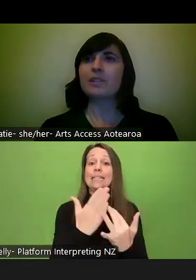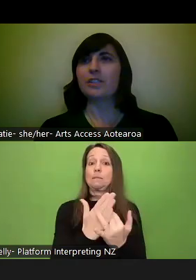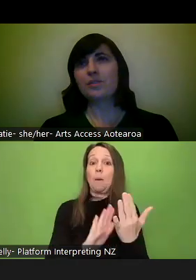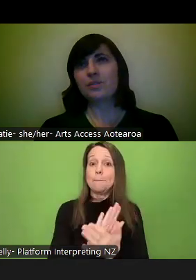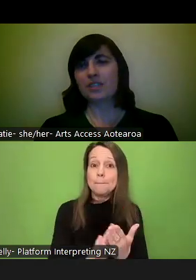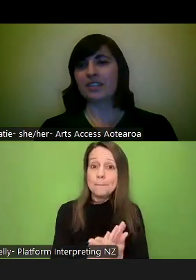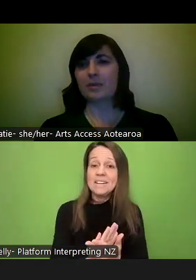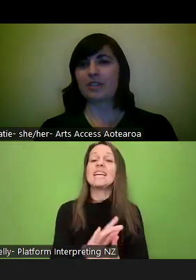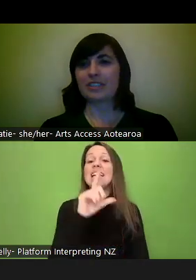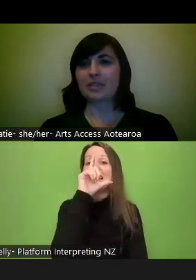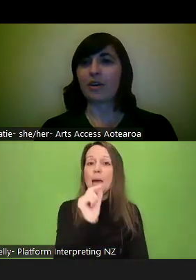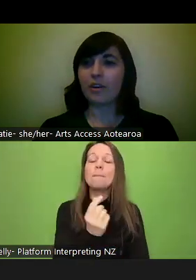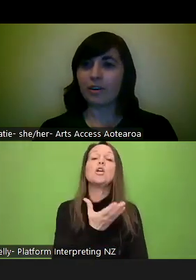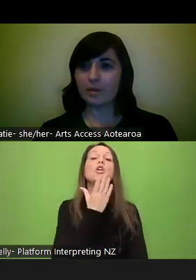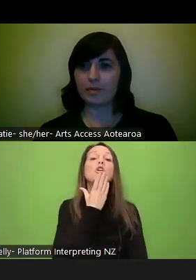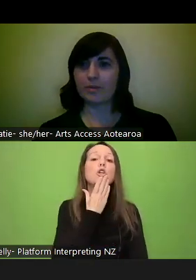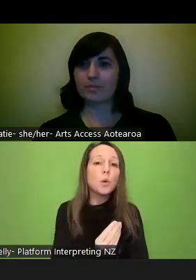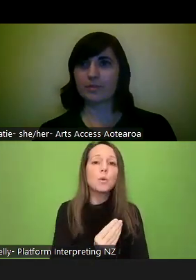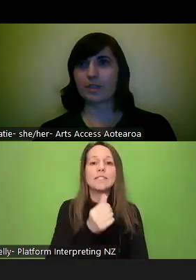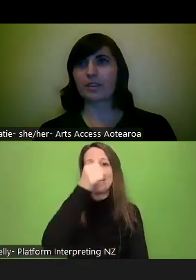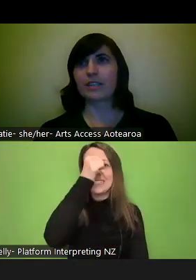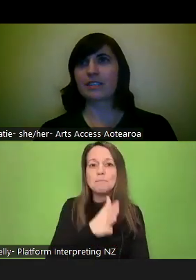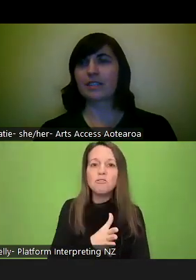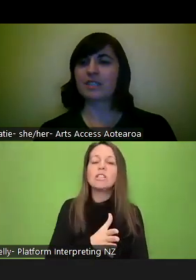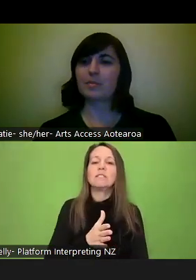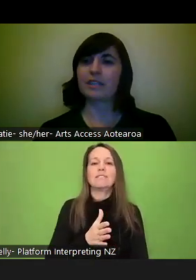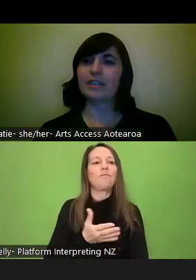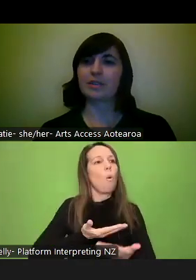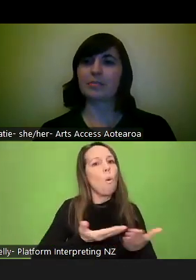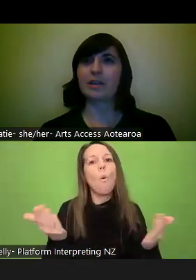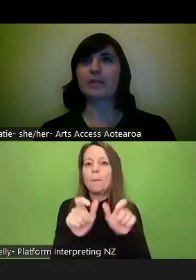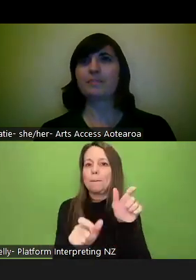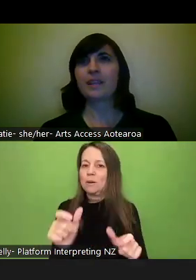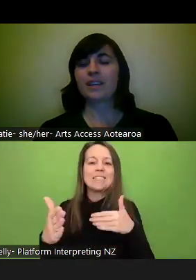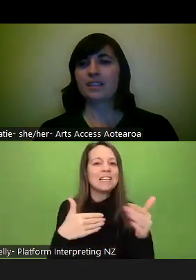be used and experienced by all people, regardless of disability or impairment.